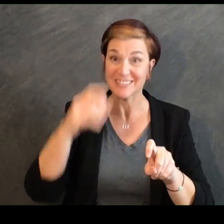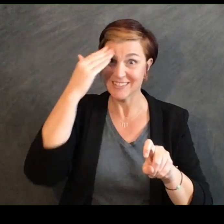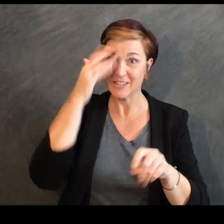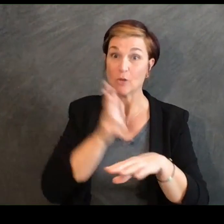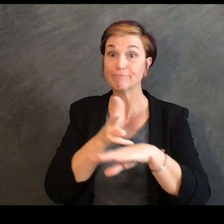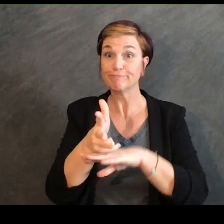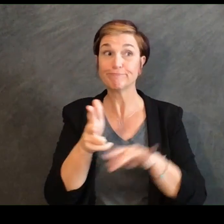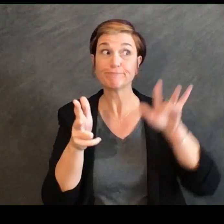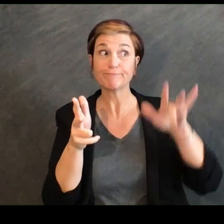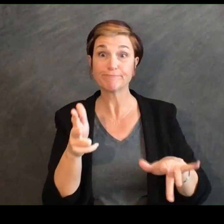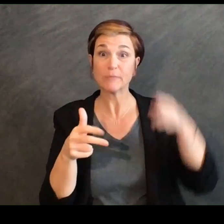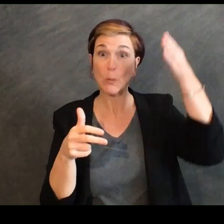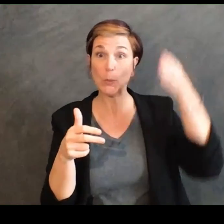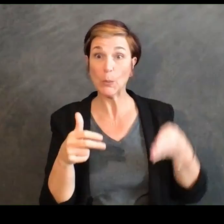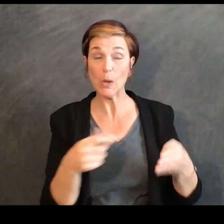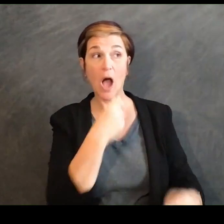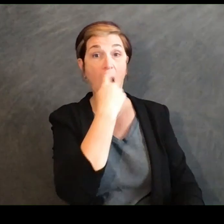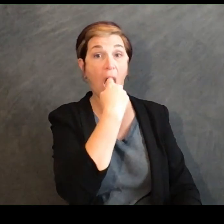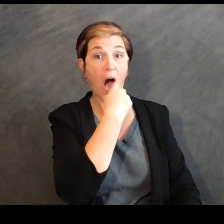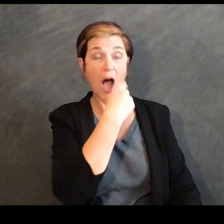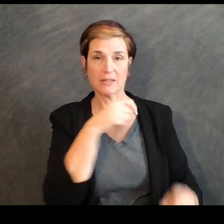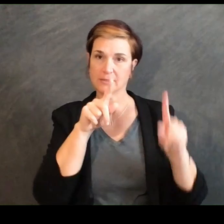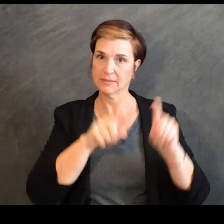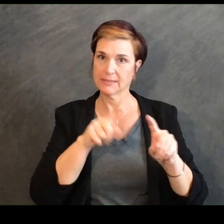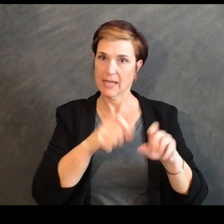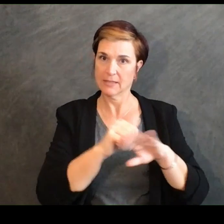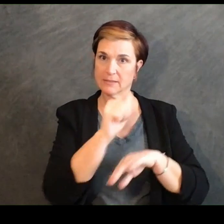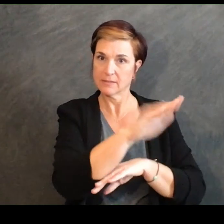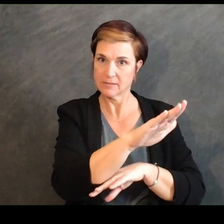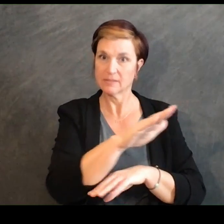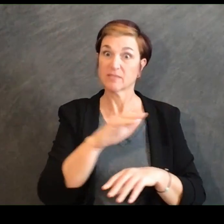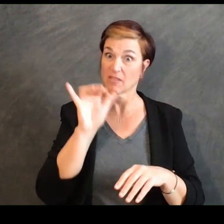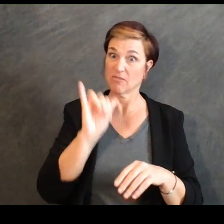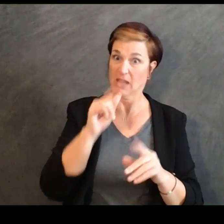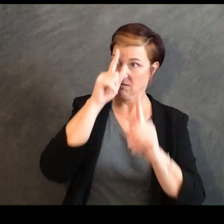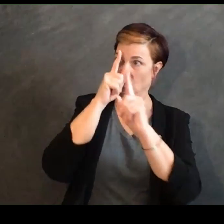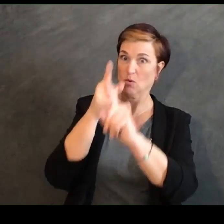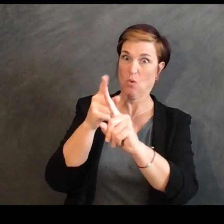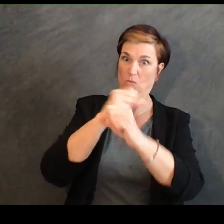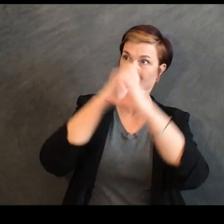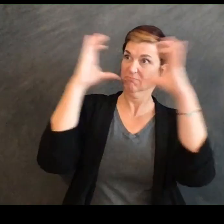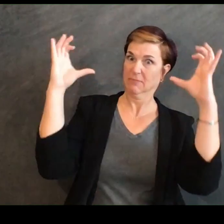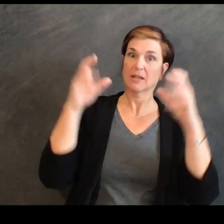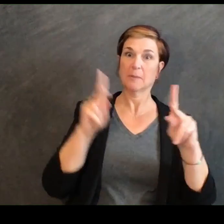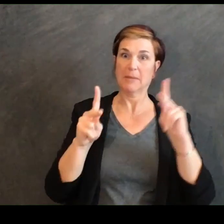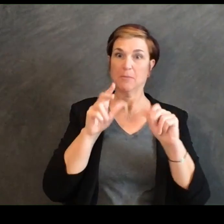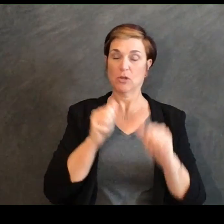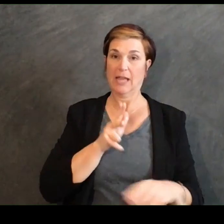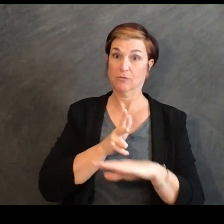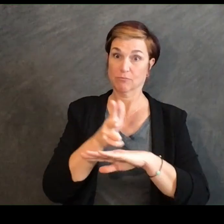individuals to be able to drive up and be swamped without having to leave your